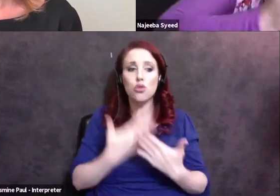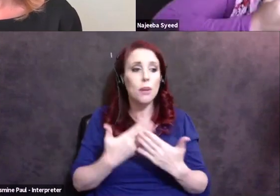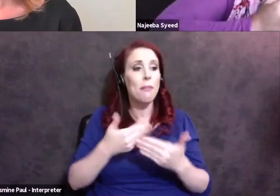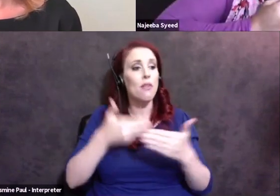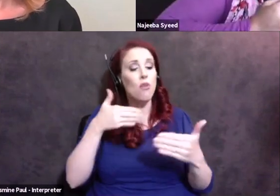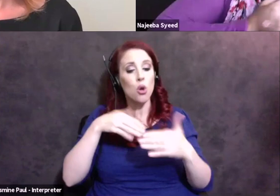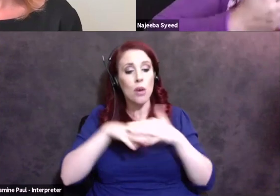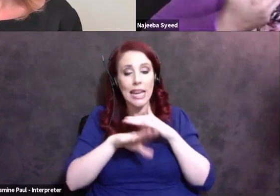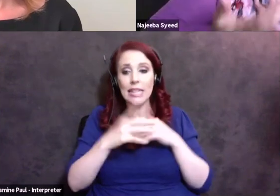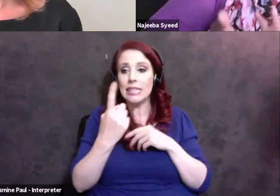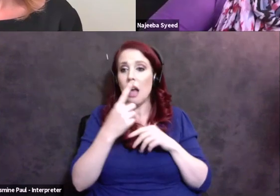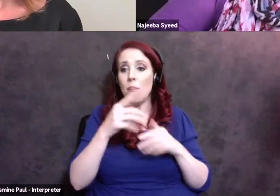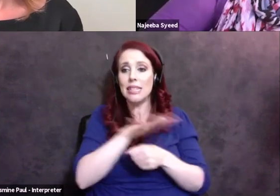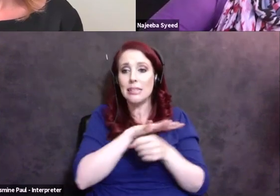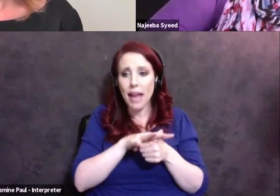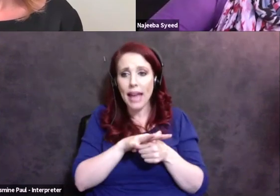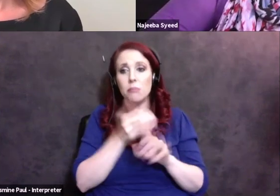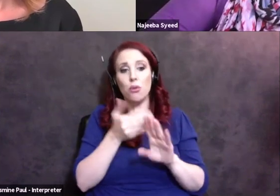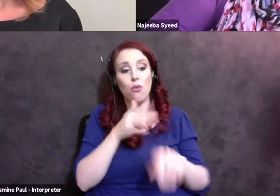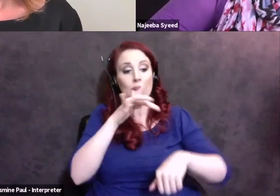close, see how they model it for you.